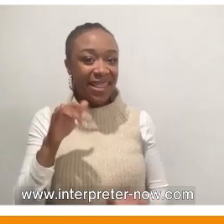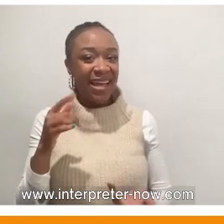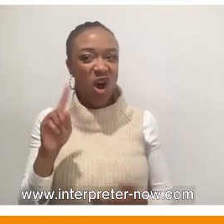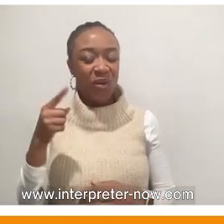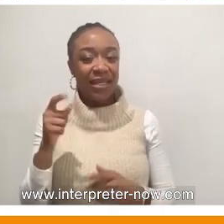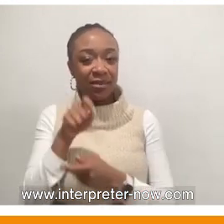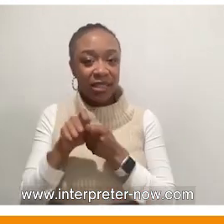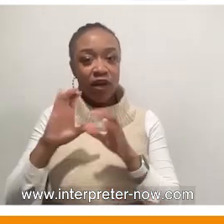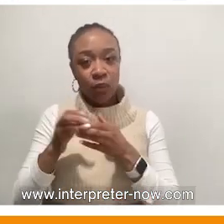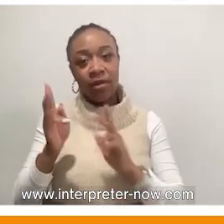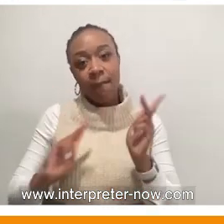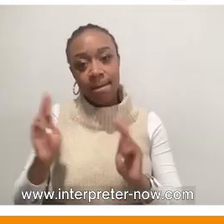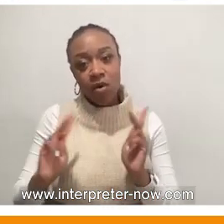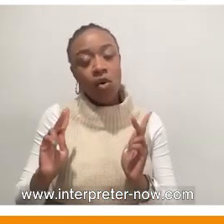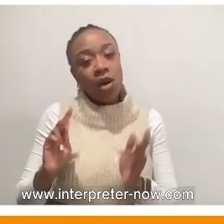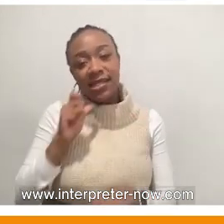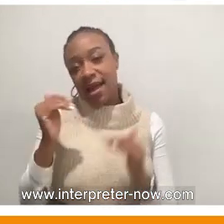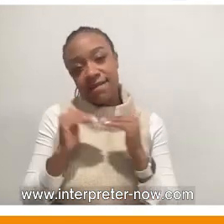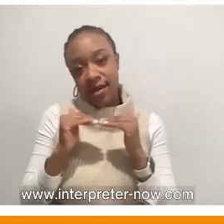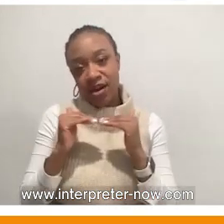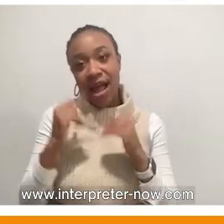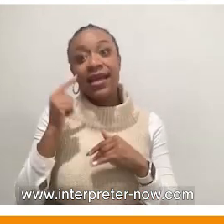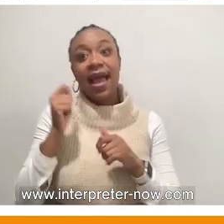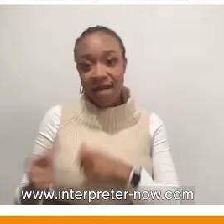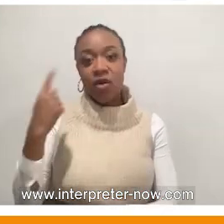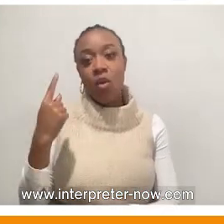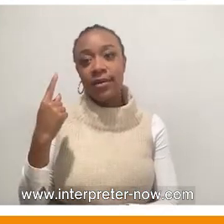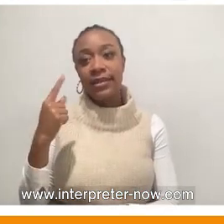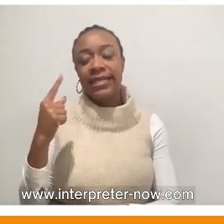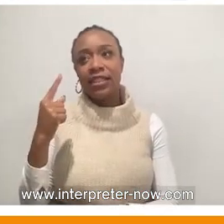So to say that it's only a certain group of people, I think, would be unfair.